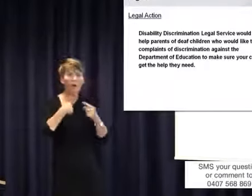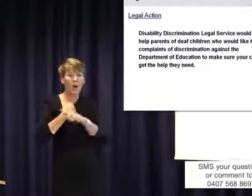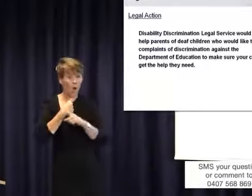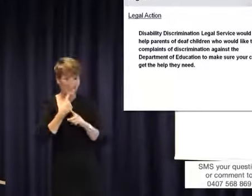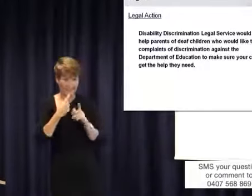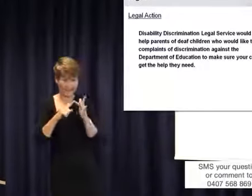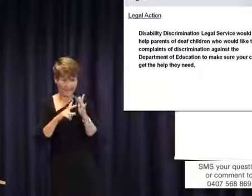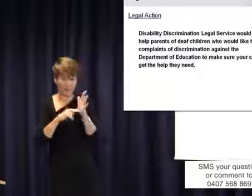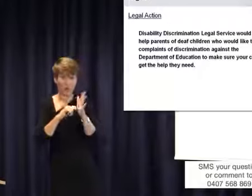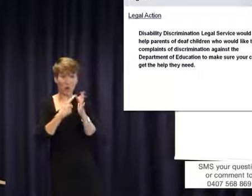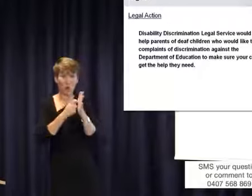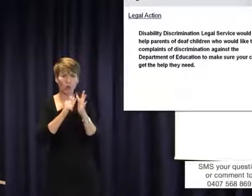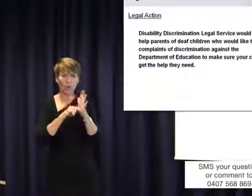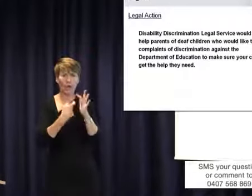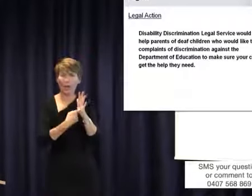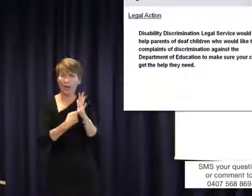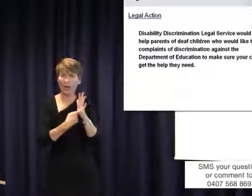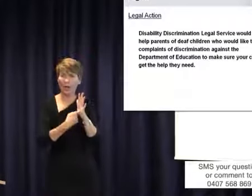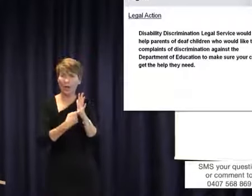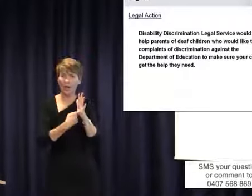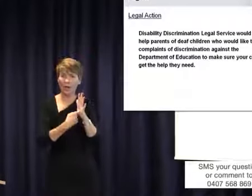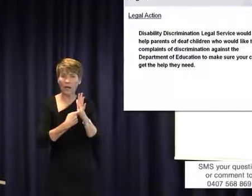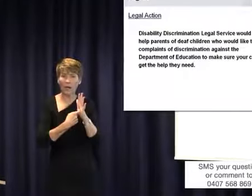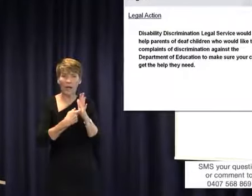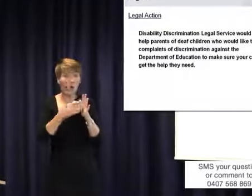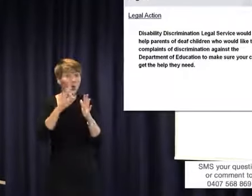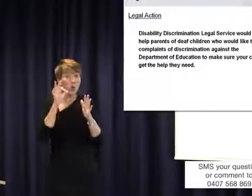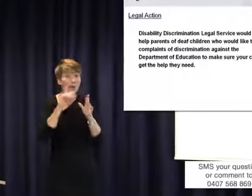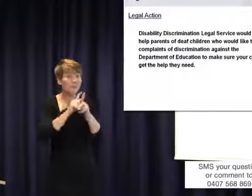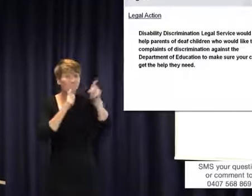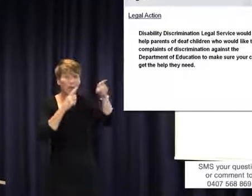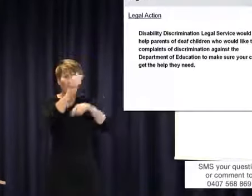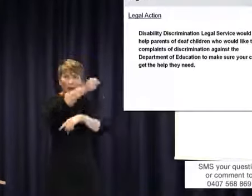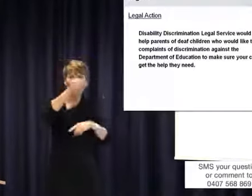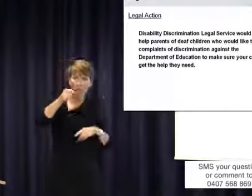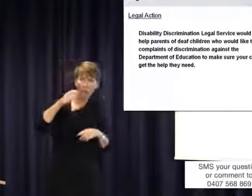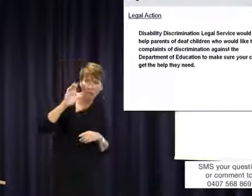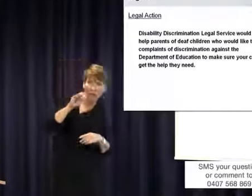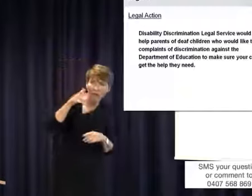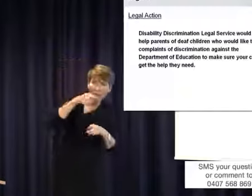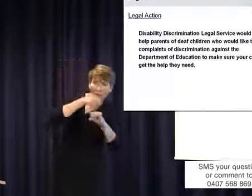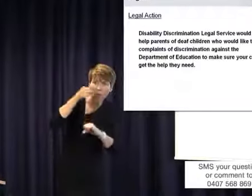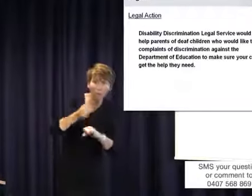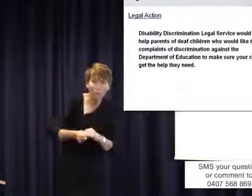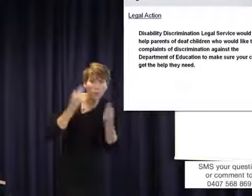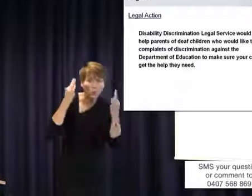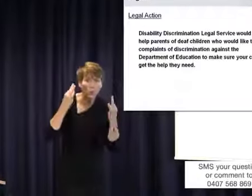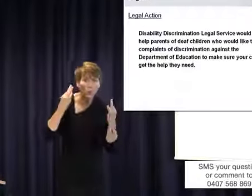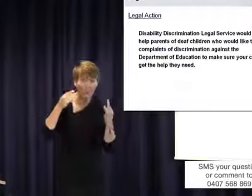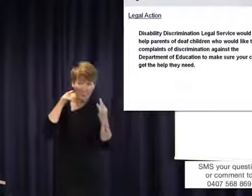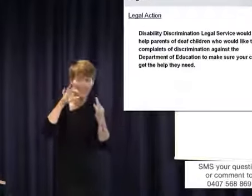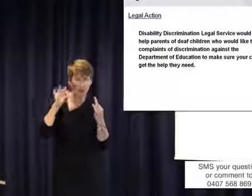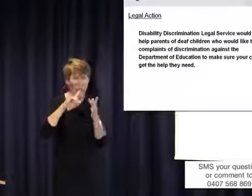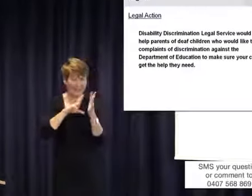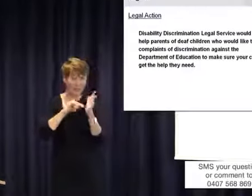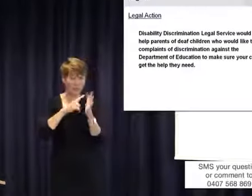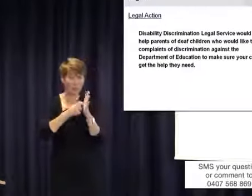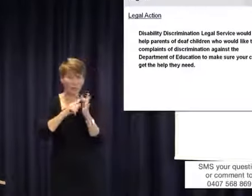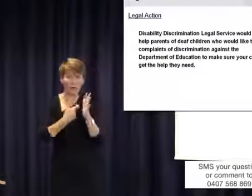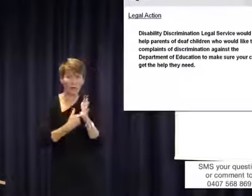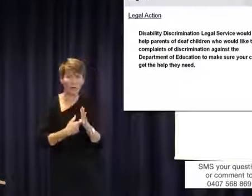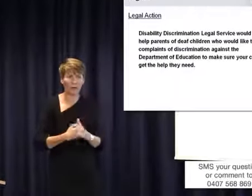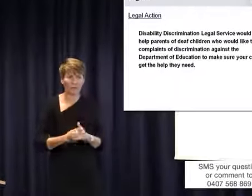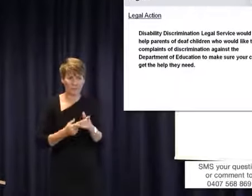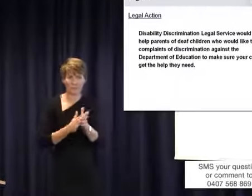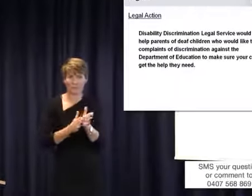I do not refer to people who the education department employs that are not qualified.